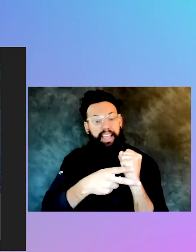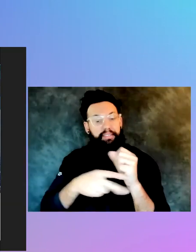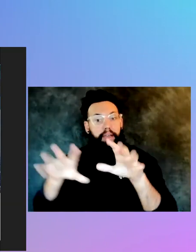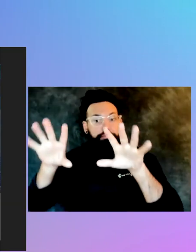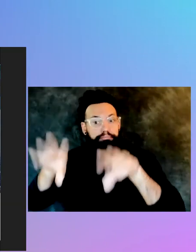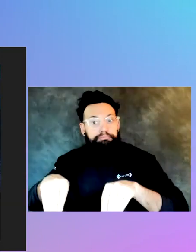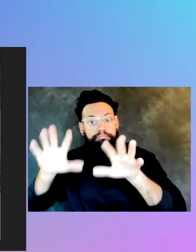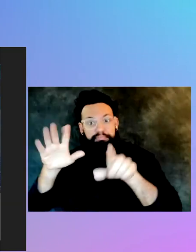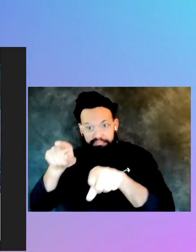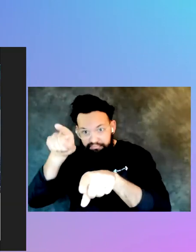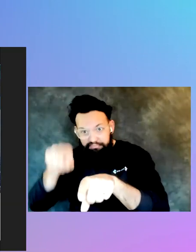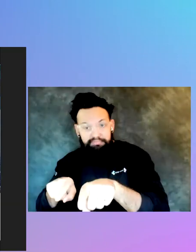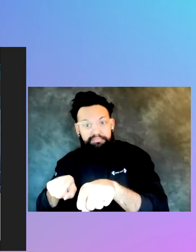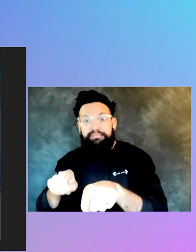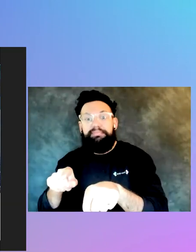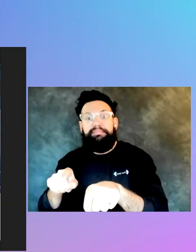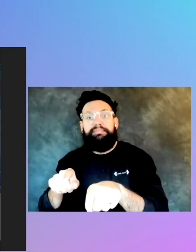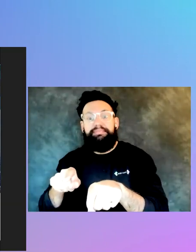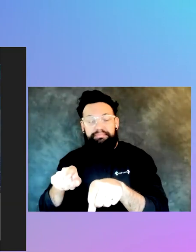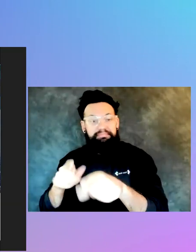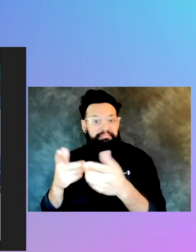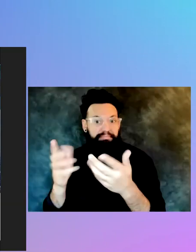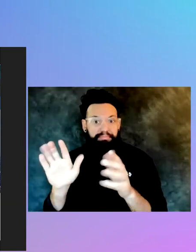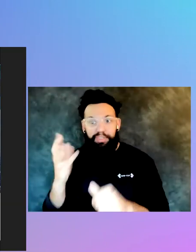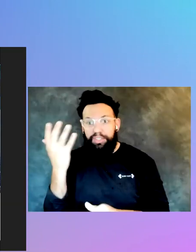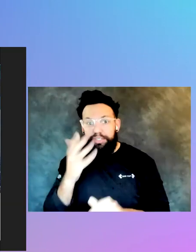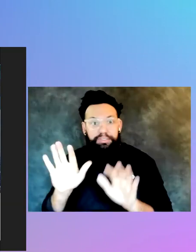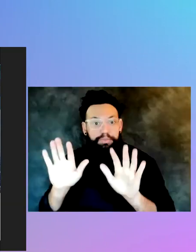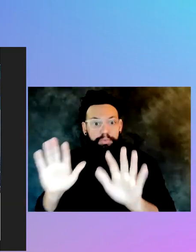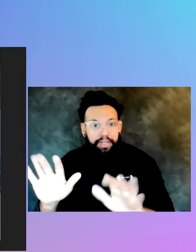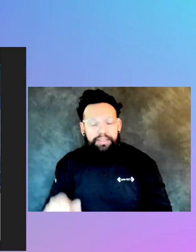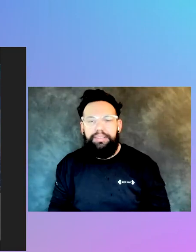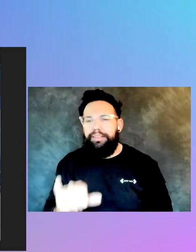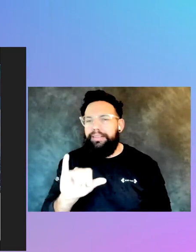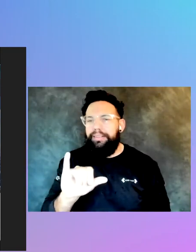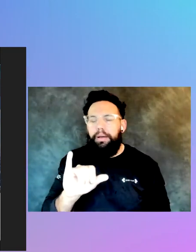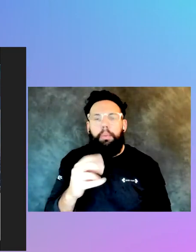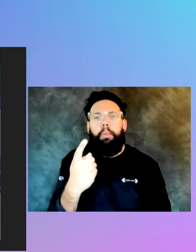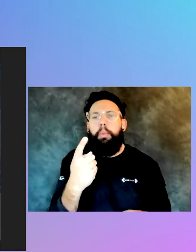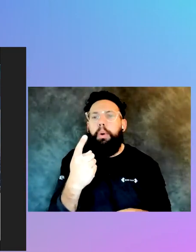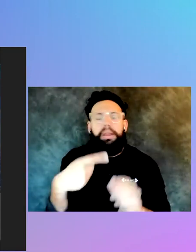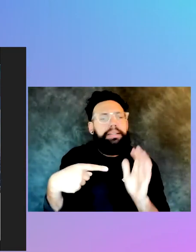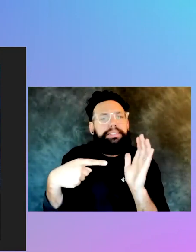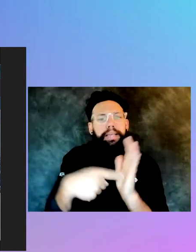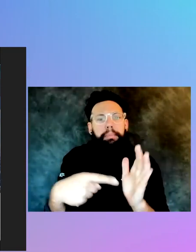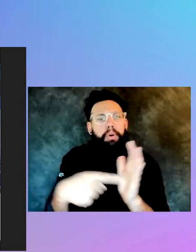looking great. This is just one small sample of the power that GitHub copilot and GitHub